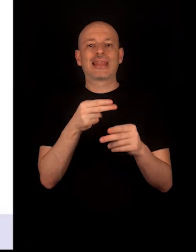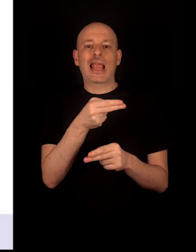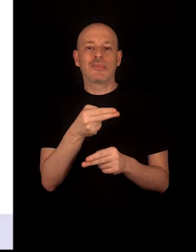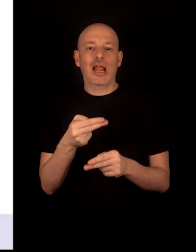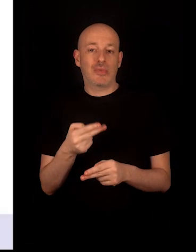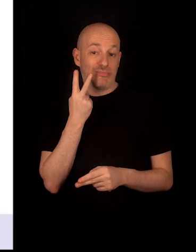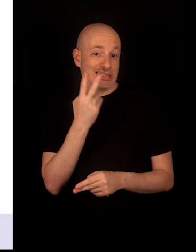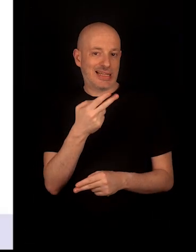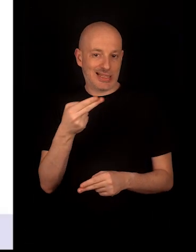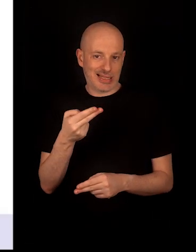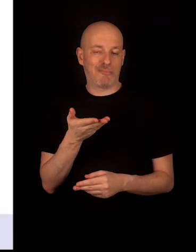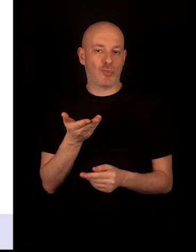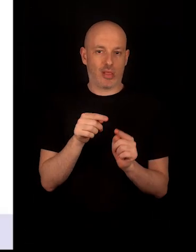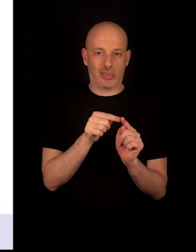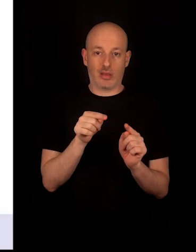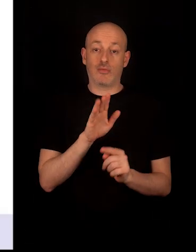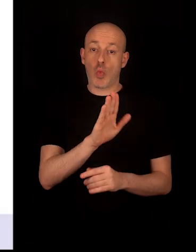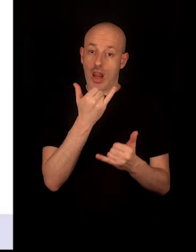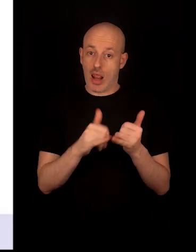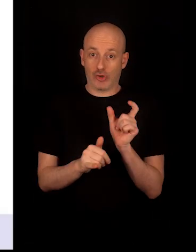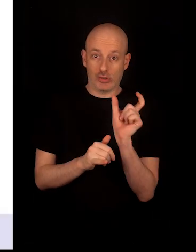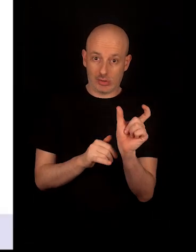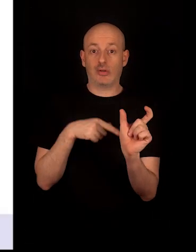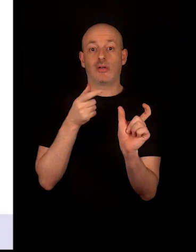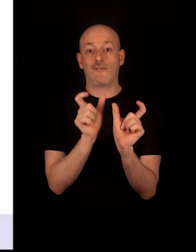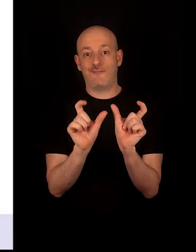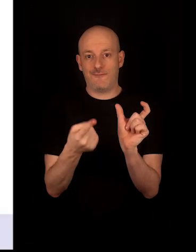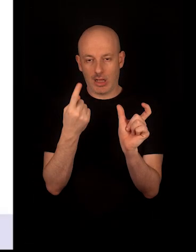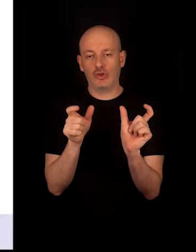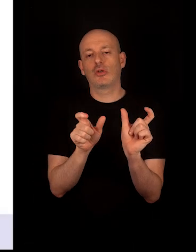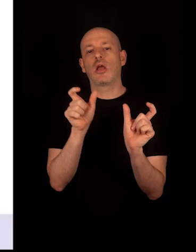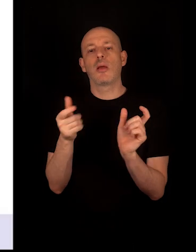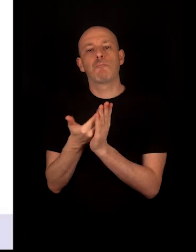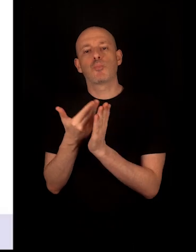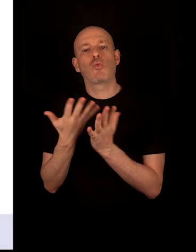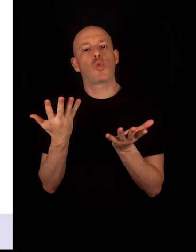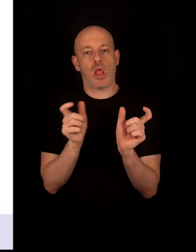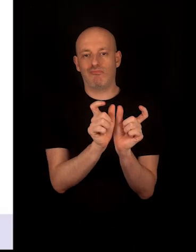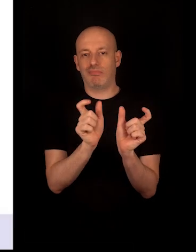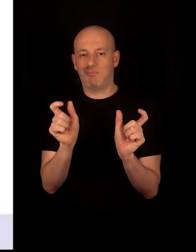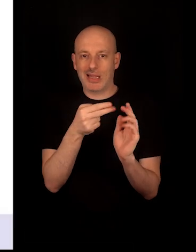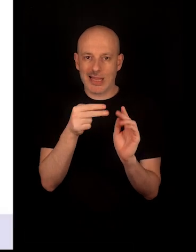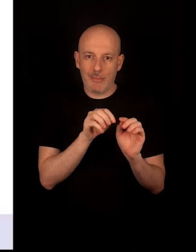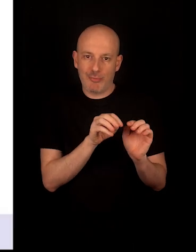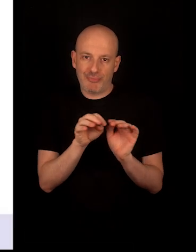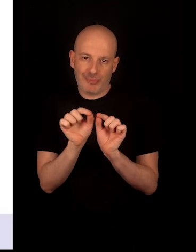name each document the following way: your surname, your first name, and then the type of proof.